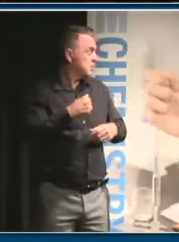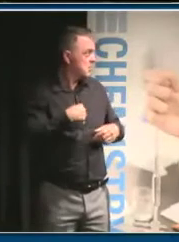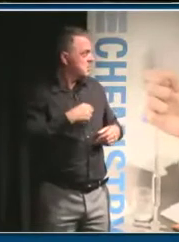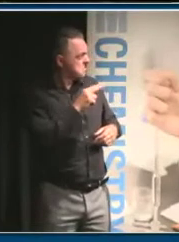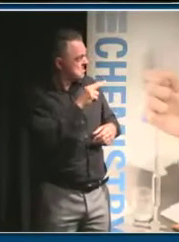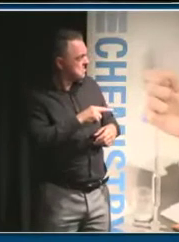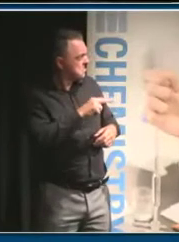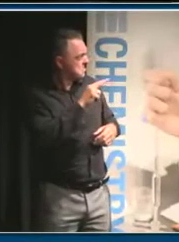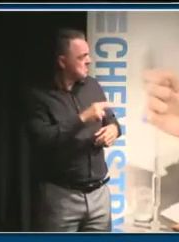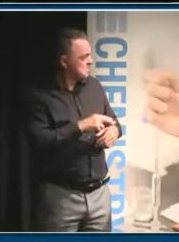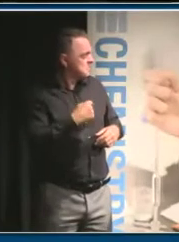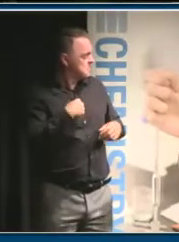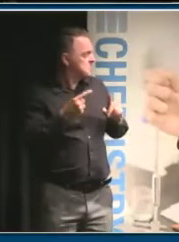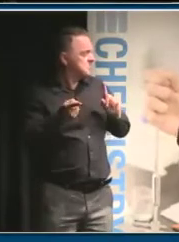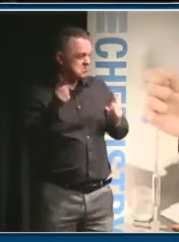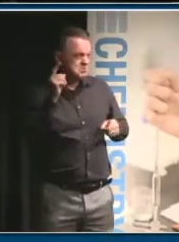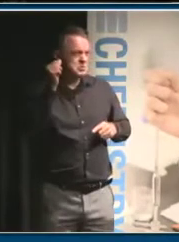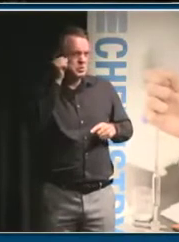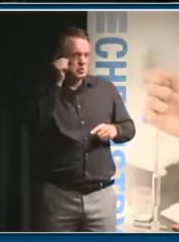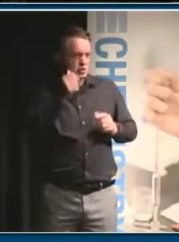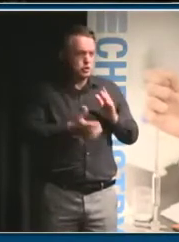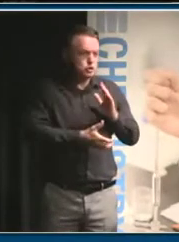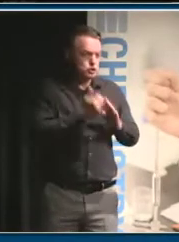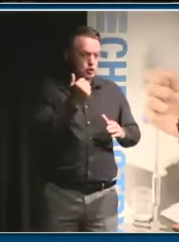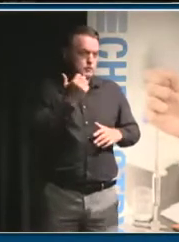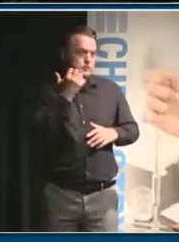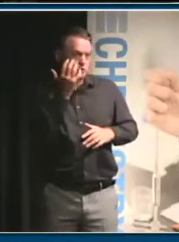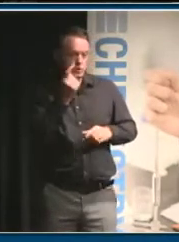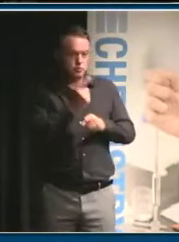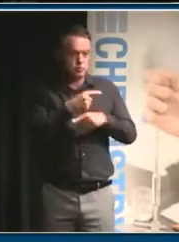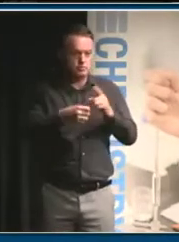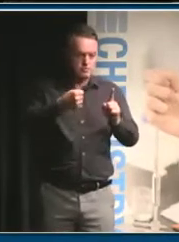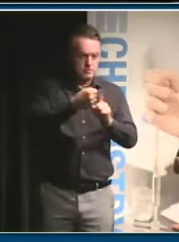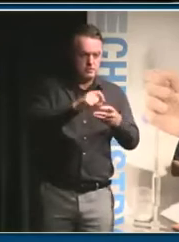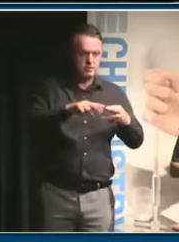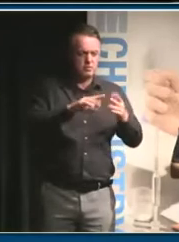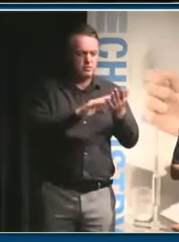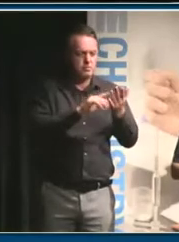Our Stolen Future that talk about the impacts of molecules on the environment and things like that.